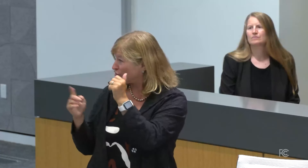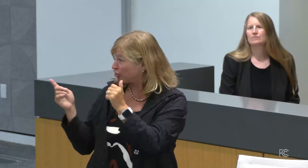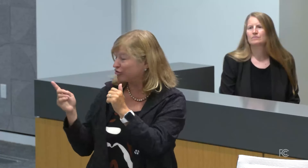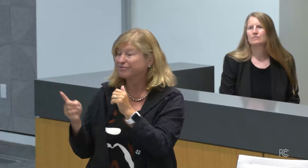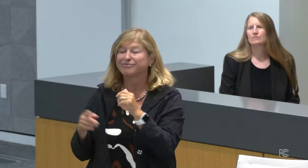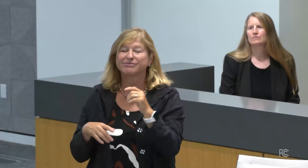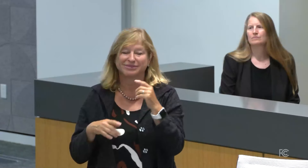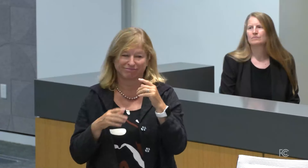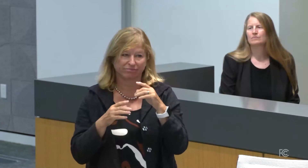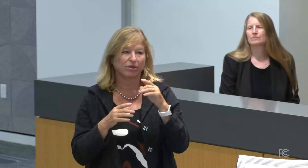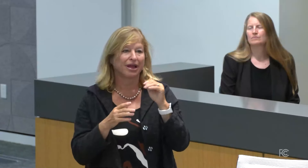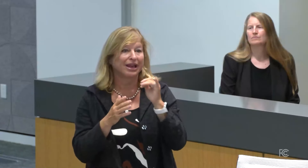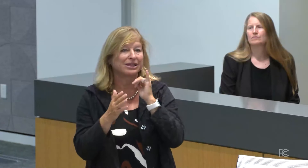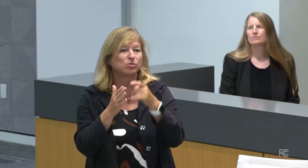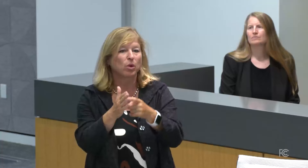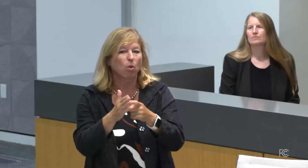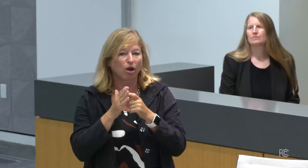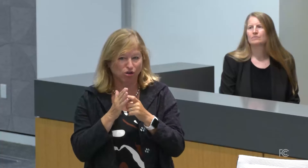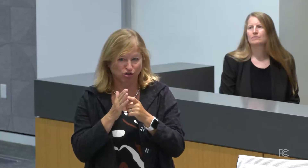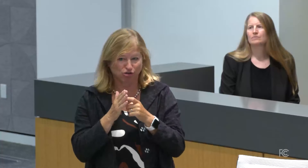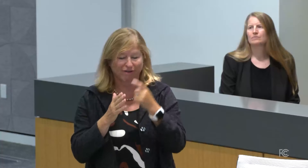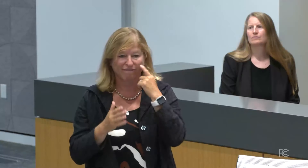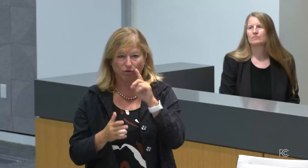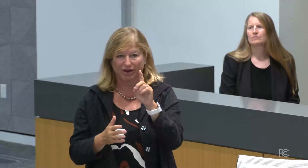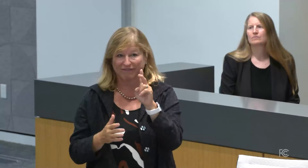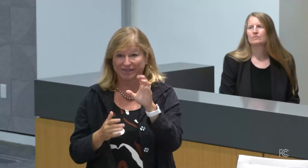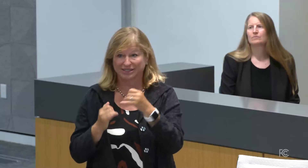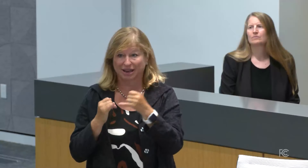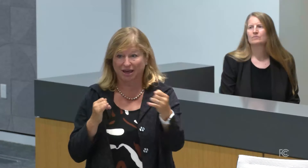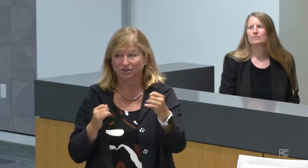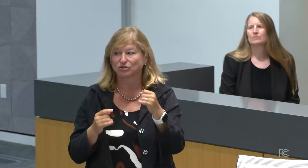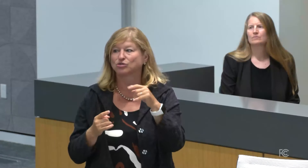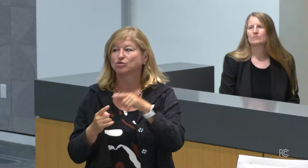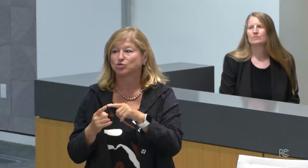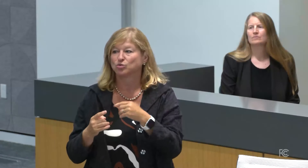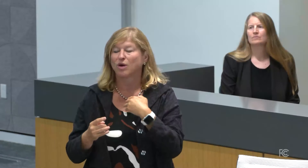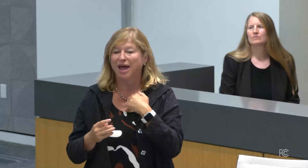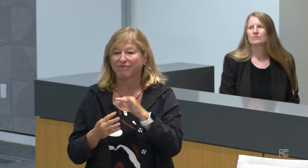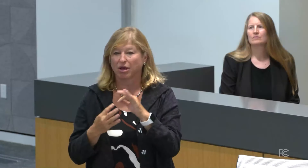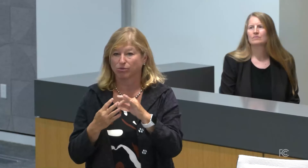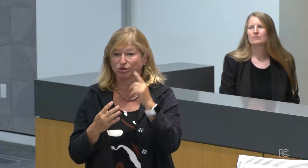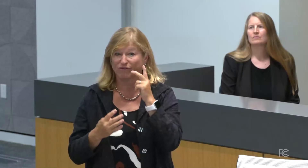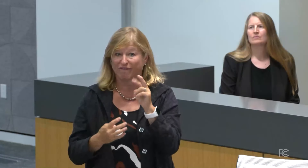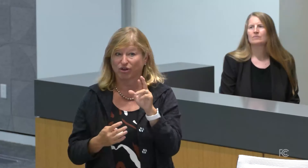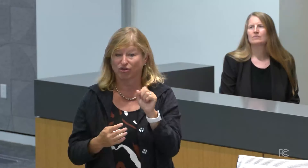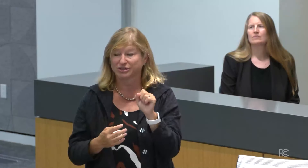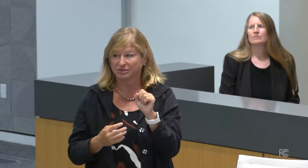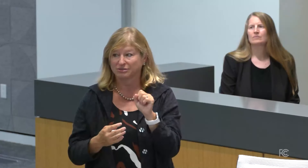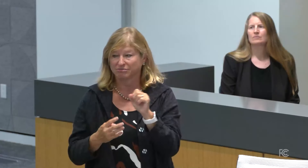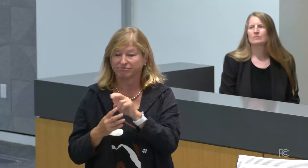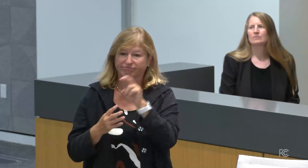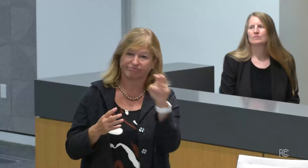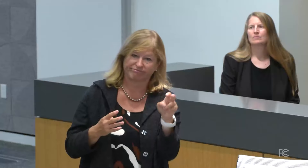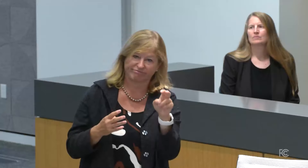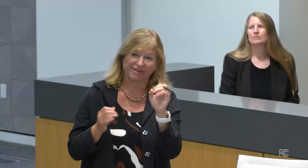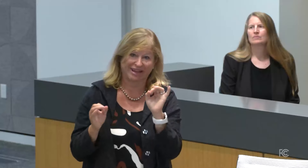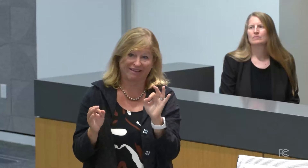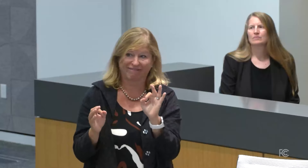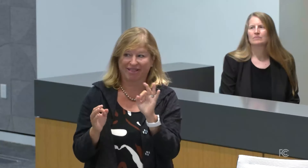SITUATION? DOES THE CALL CENTER HAVE THE OPTION TO SFRERS. INTERPRETER CORRECTION DOES